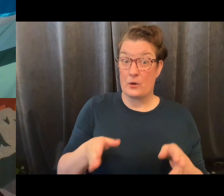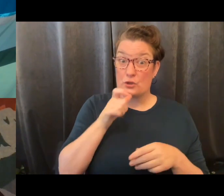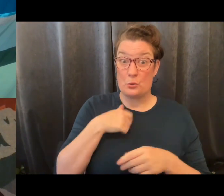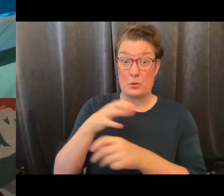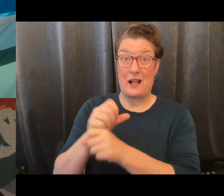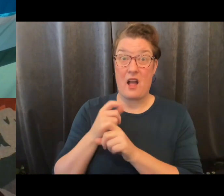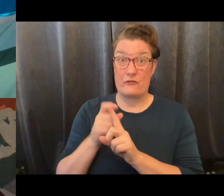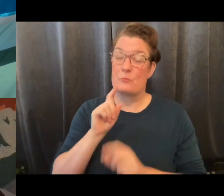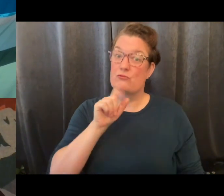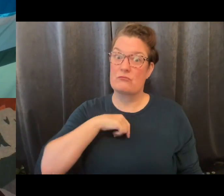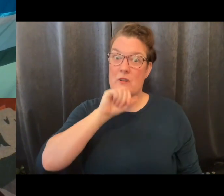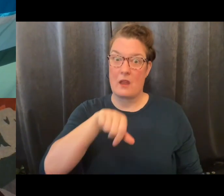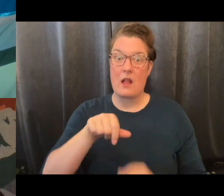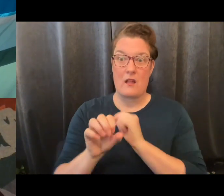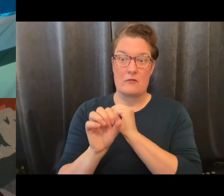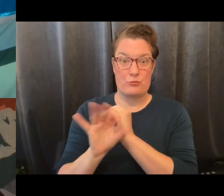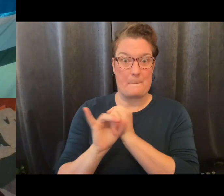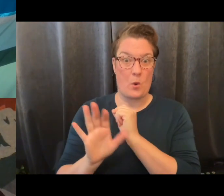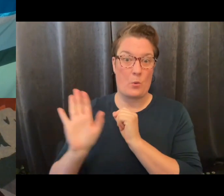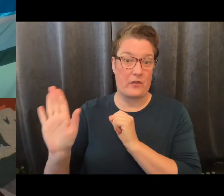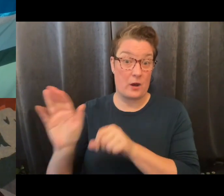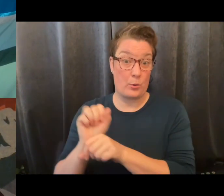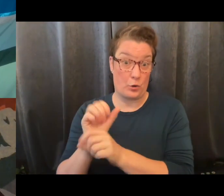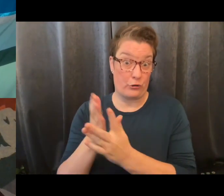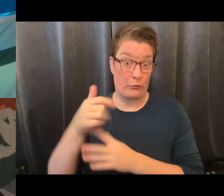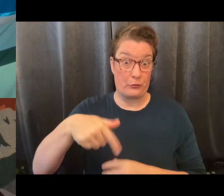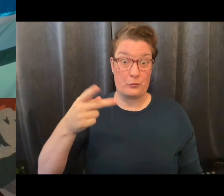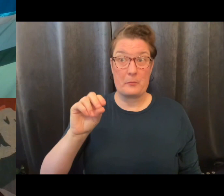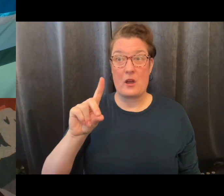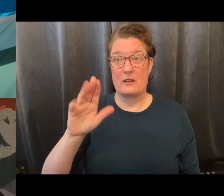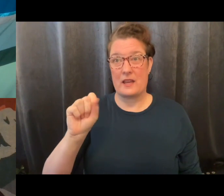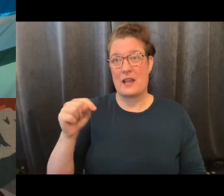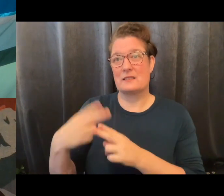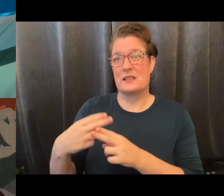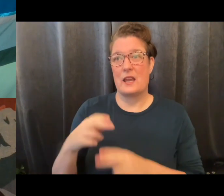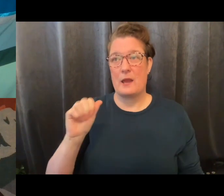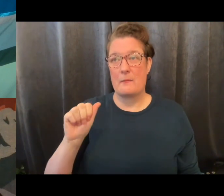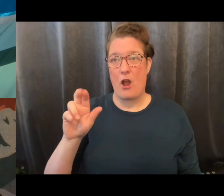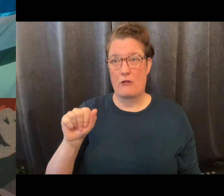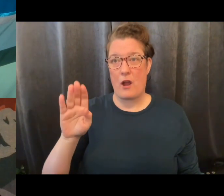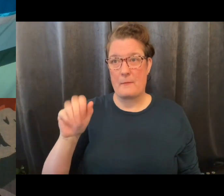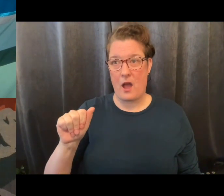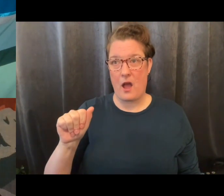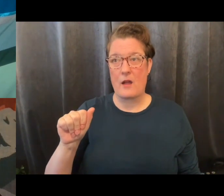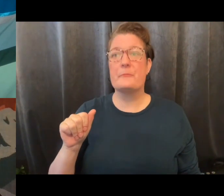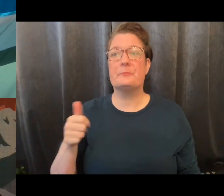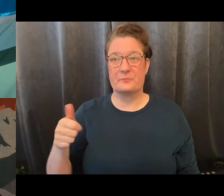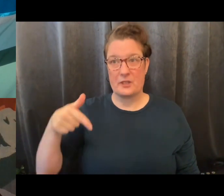love to promote, through the podcast, Aravah, um, who's a queer post-Soviet Nomy: Aravah?